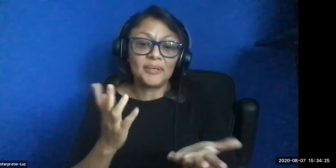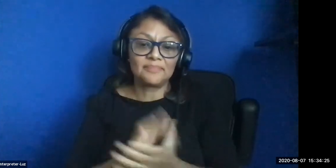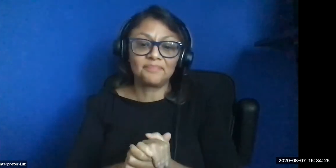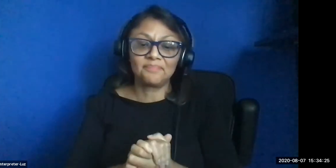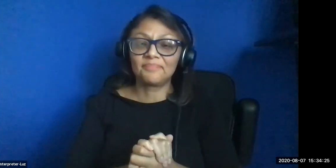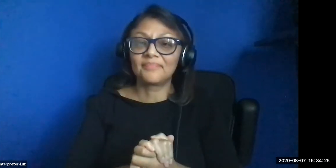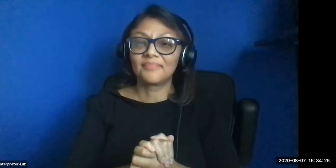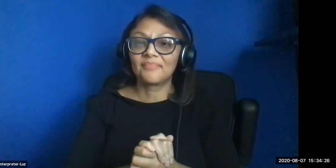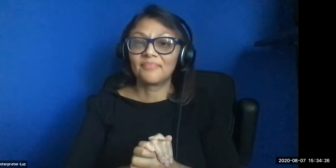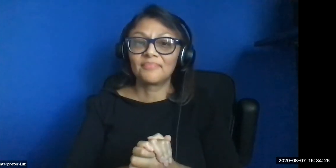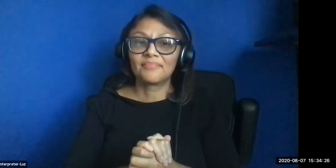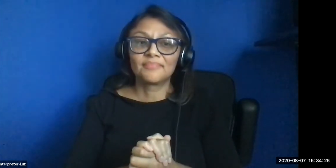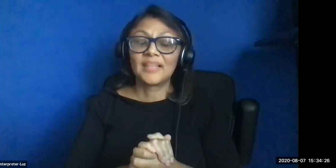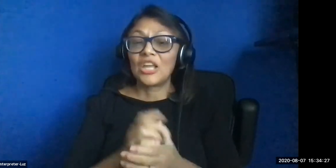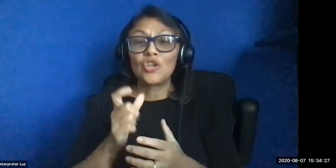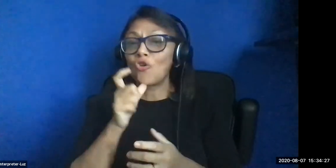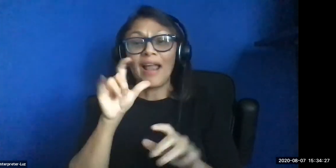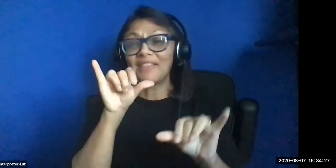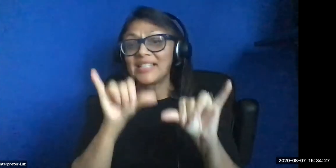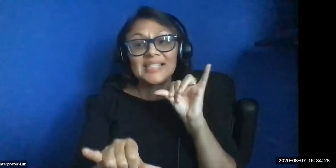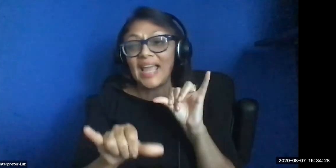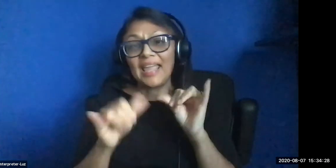Channelle Charest: And no one has to hang out if they don't want you. I get it right.